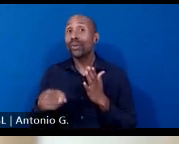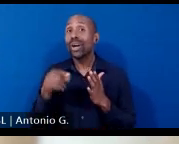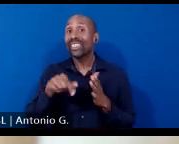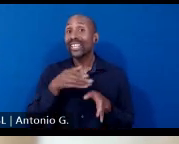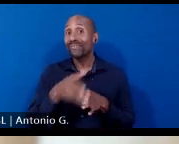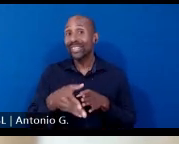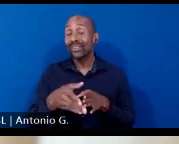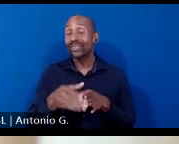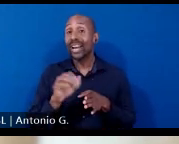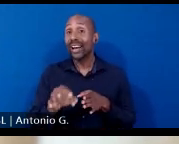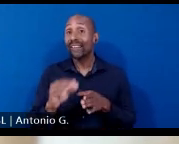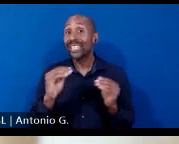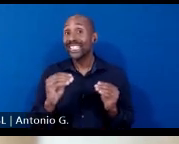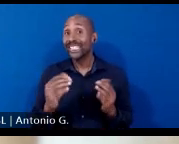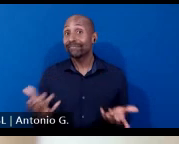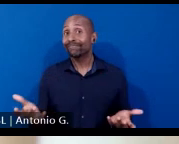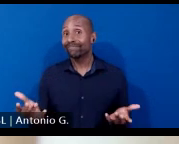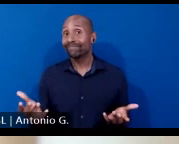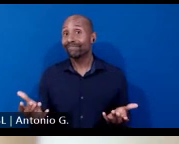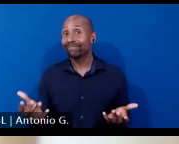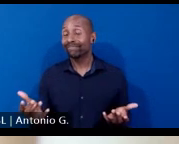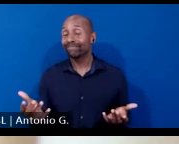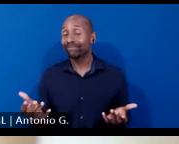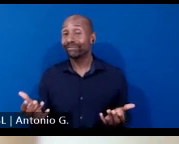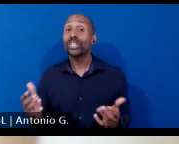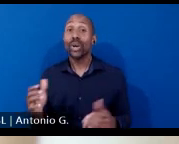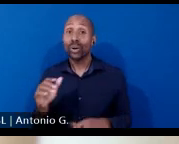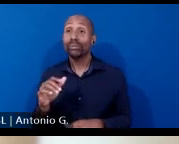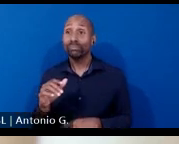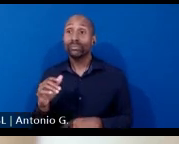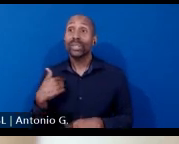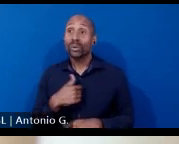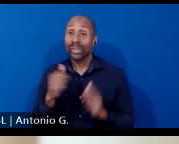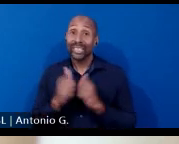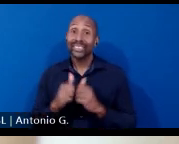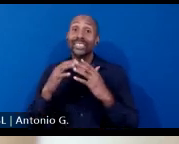it that's why the program was created 26 years ago and it's still the case.